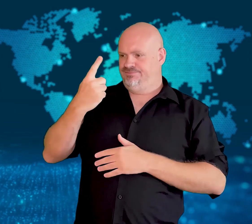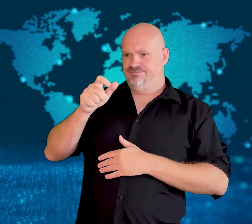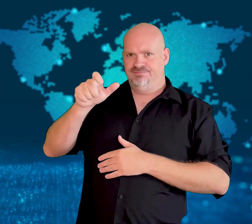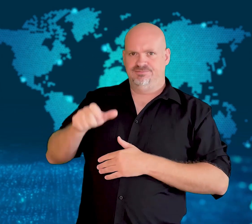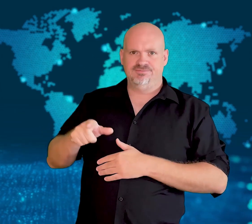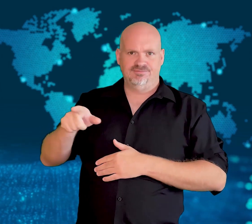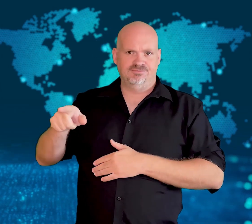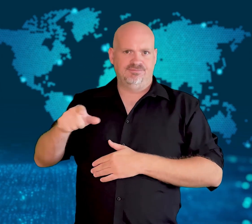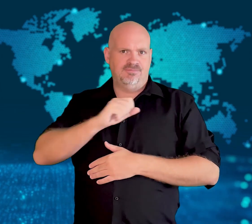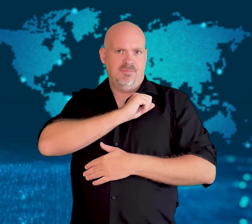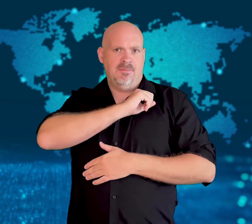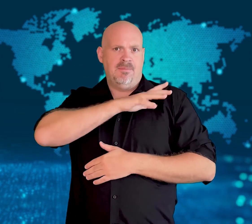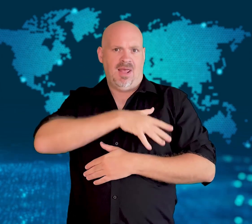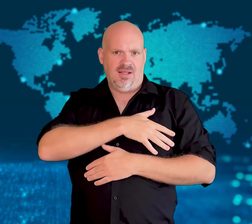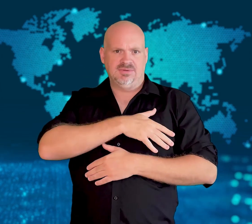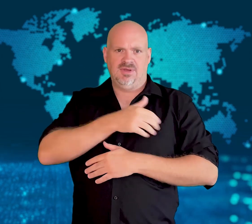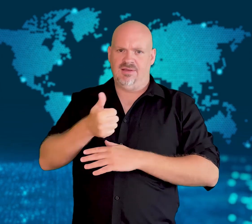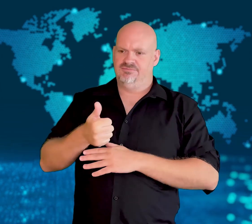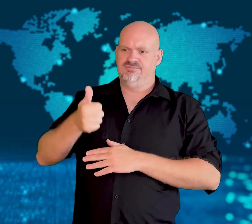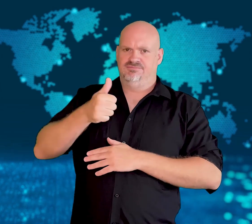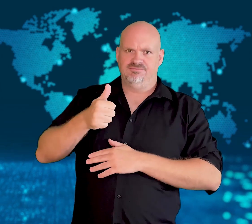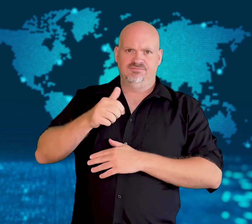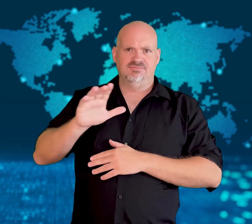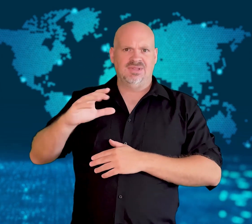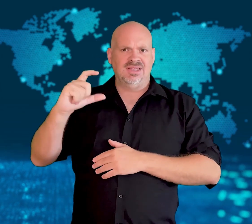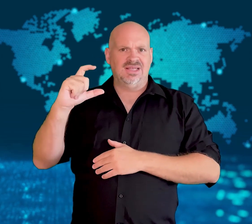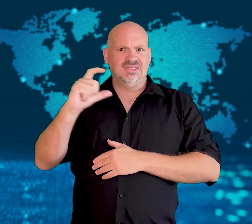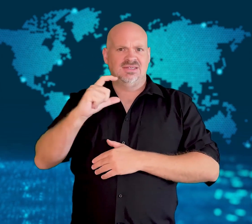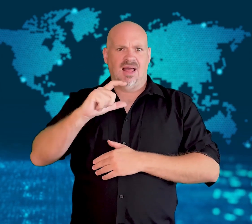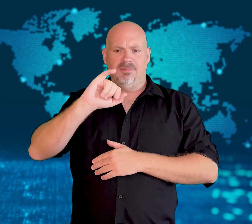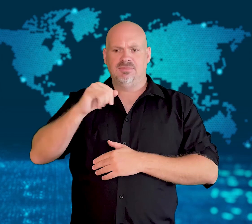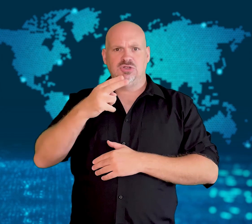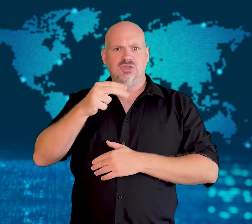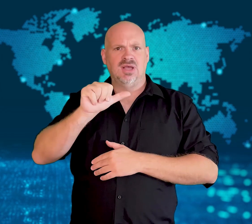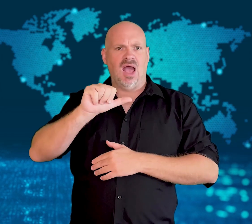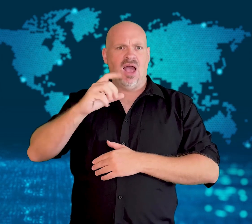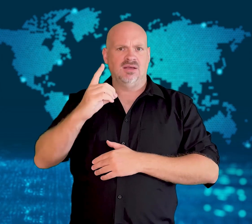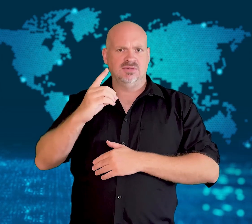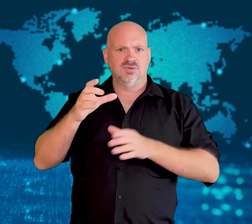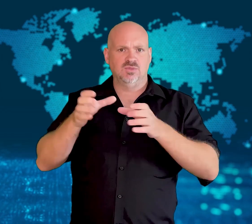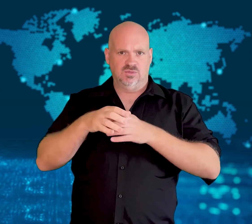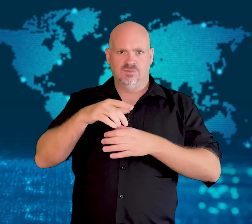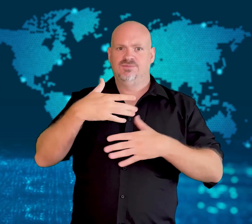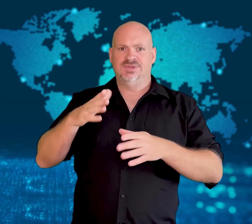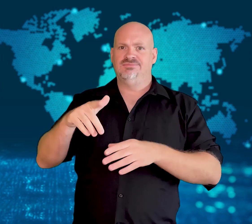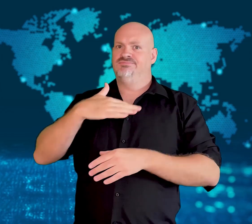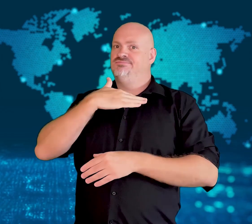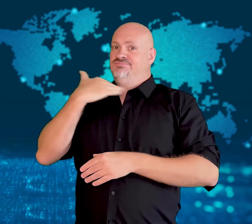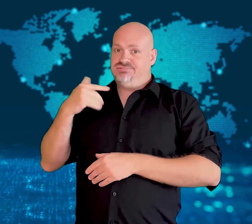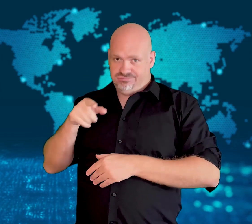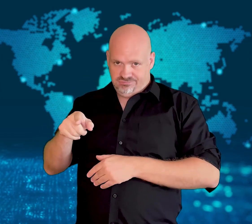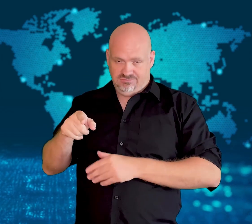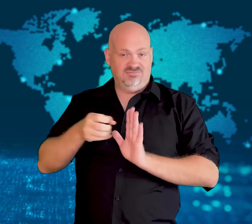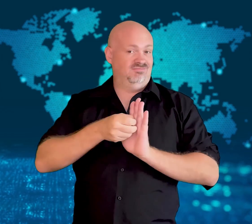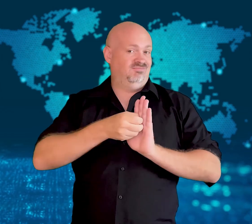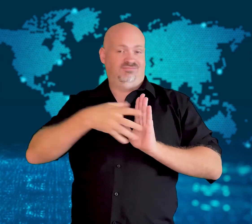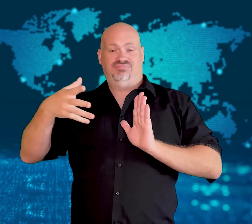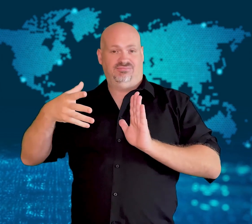Israeli airstrikes have flattened homes in Gaza, and Palestine